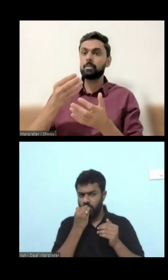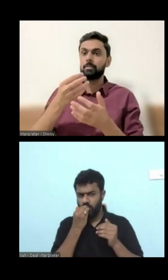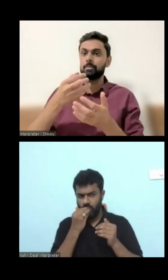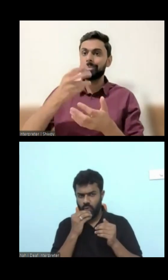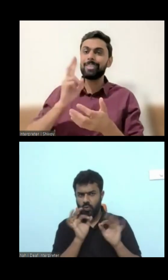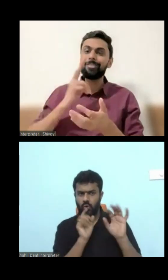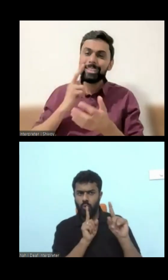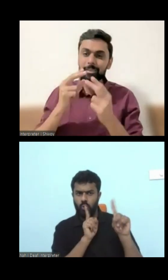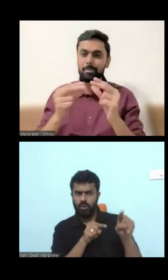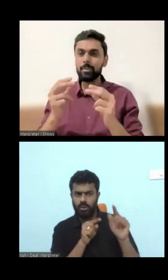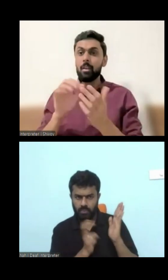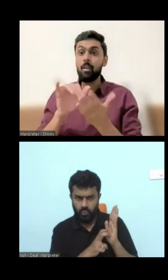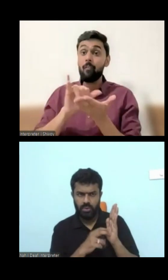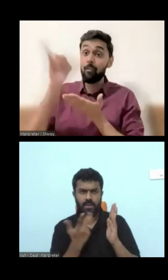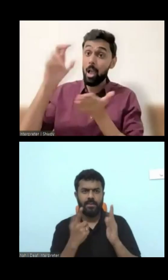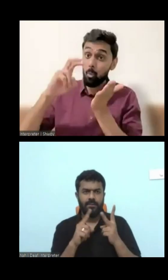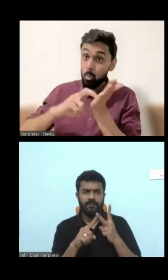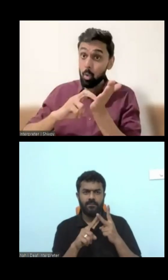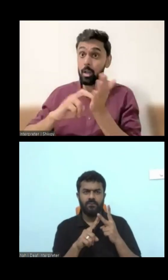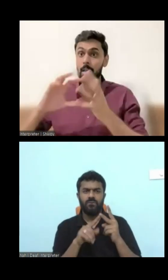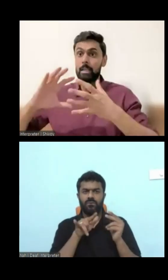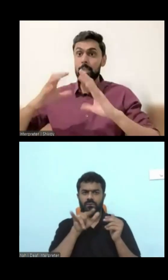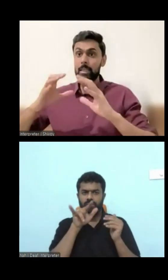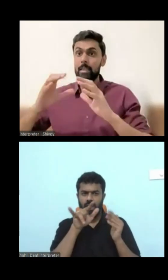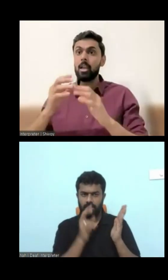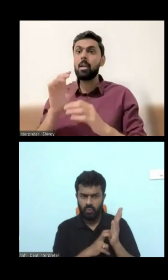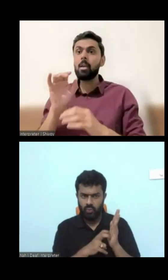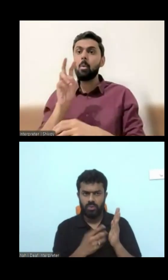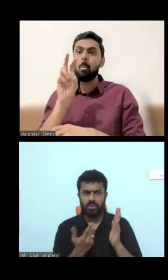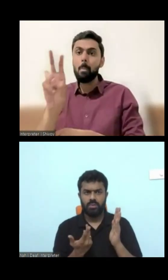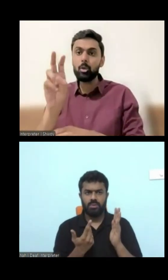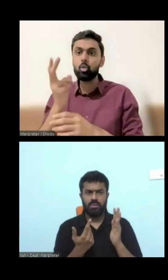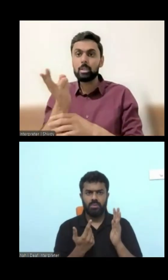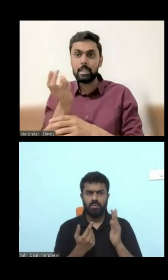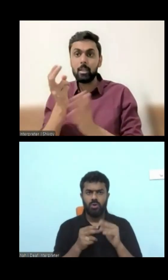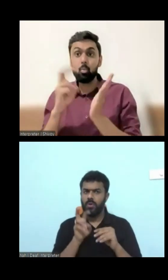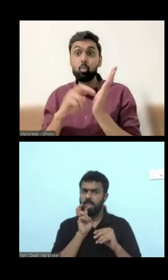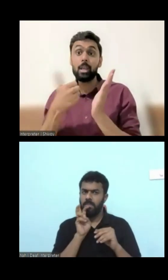and things like metro tickets, etc. And one other thing that I would like to mention is that.